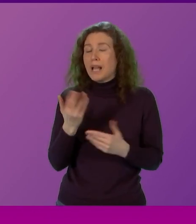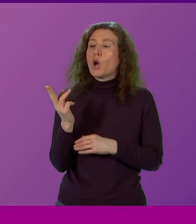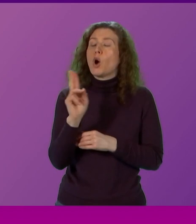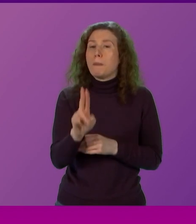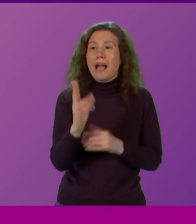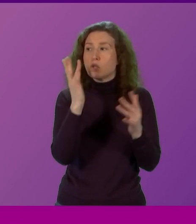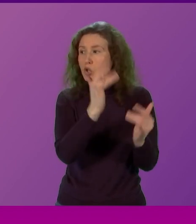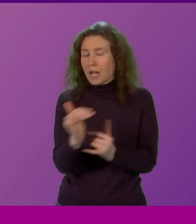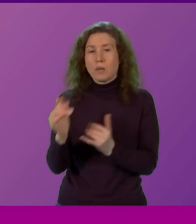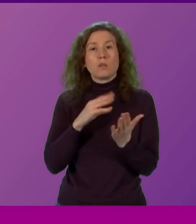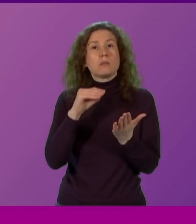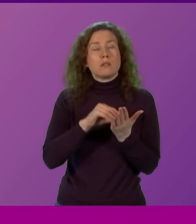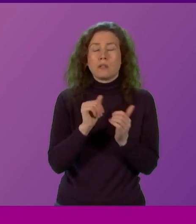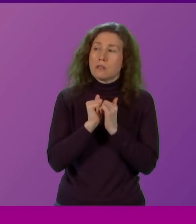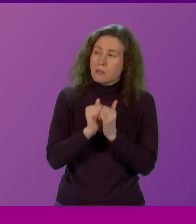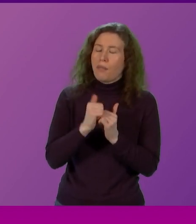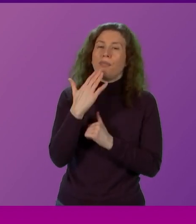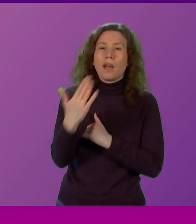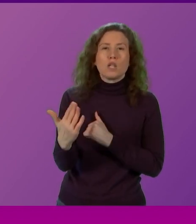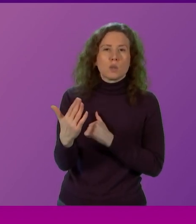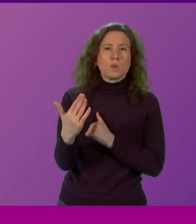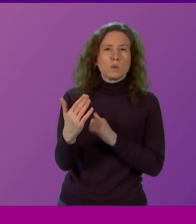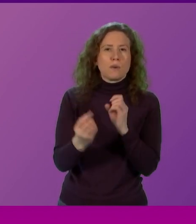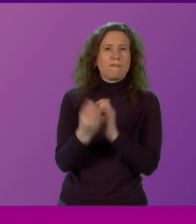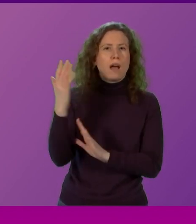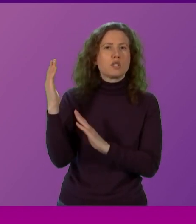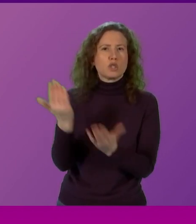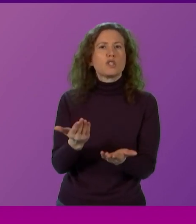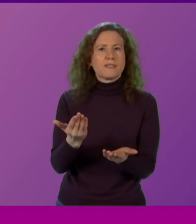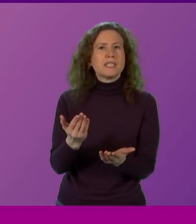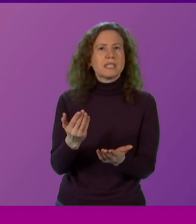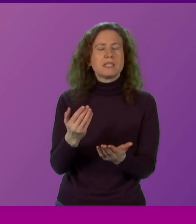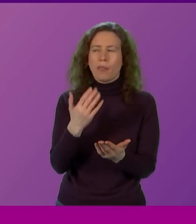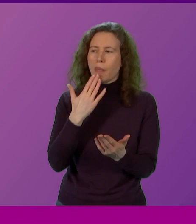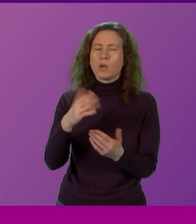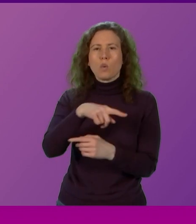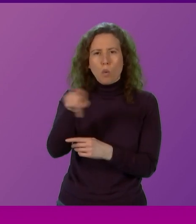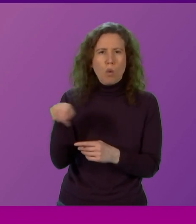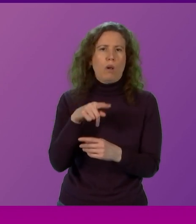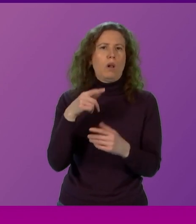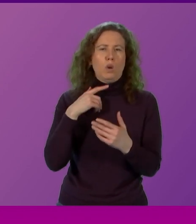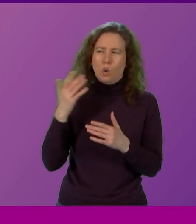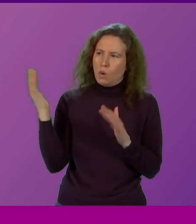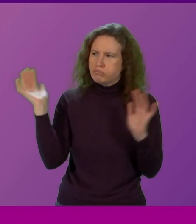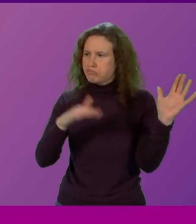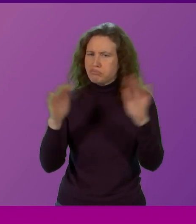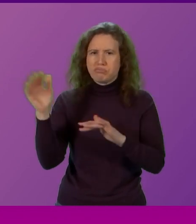I put on record my gratitude to our fire service and all who worked at the scene of the fire.